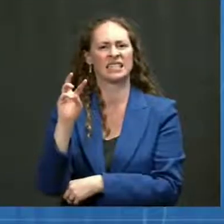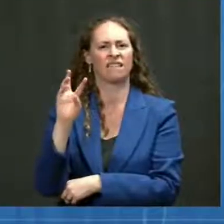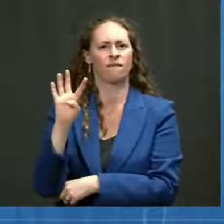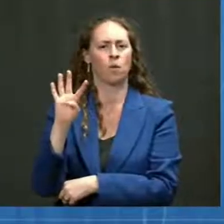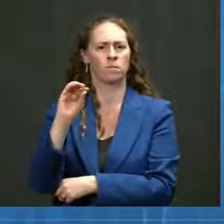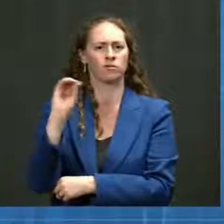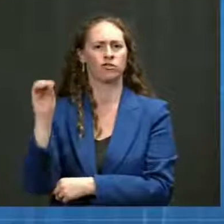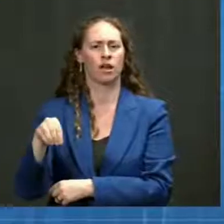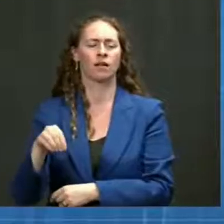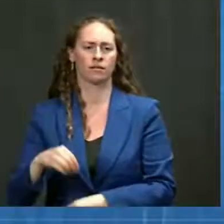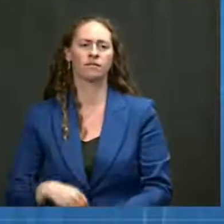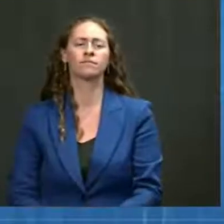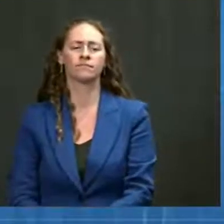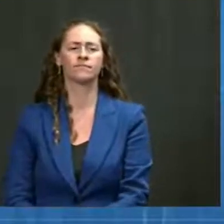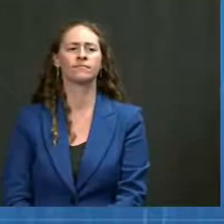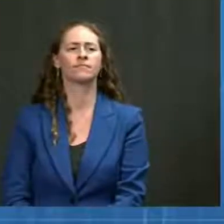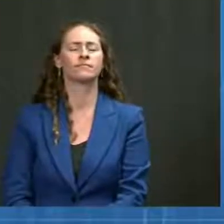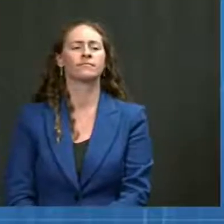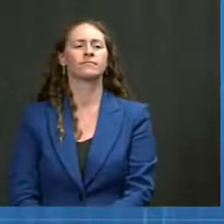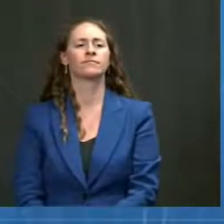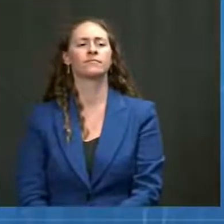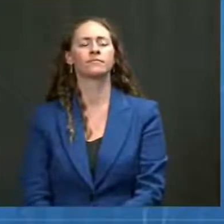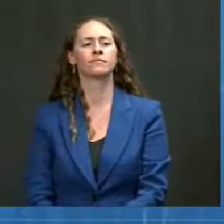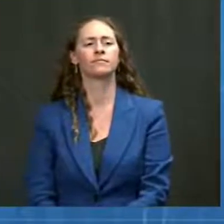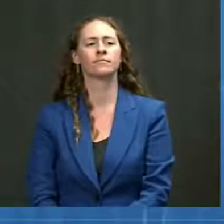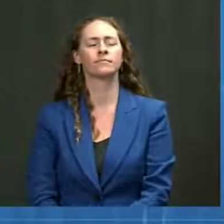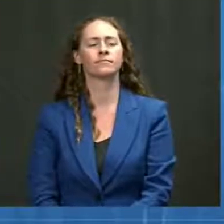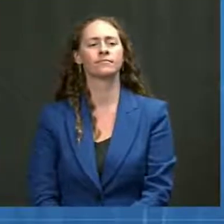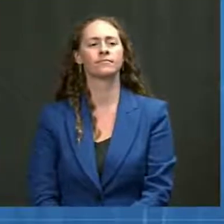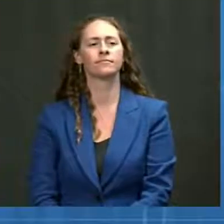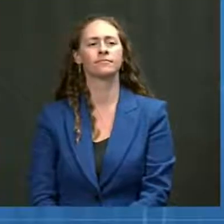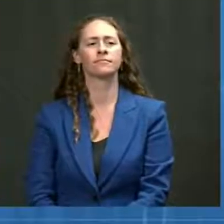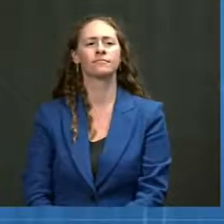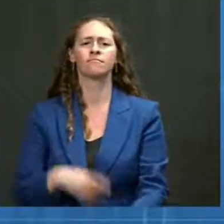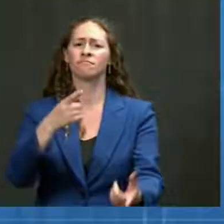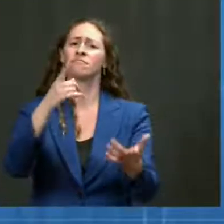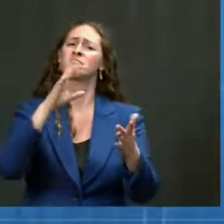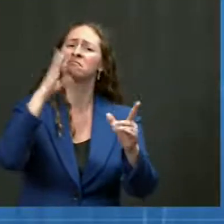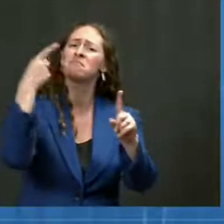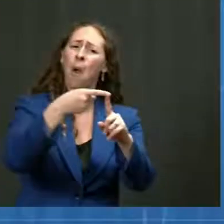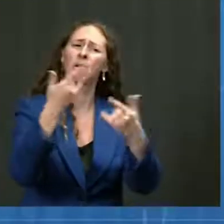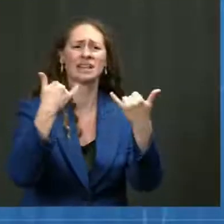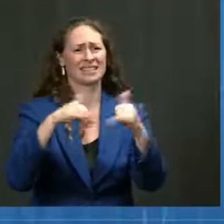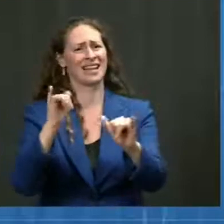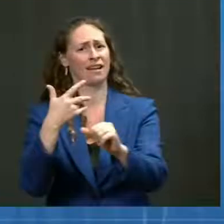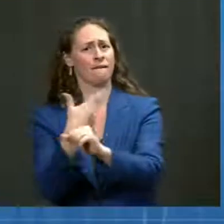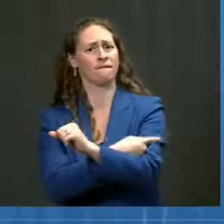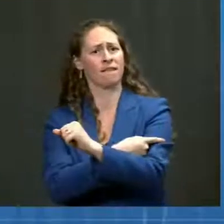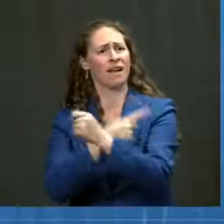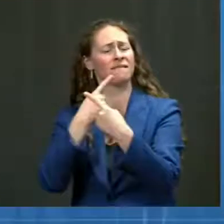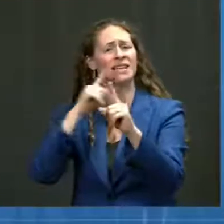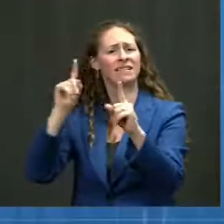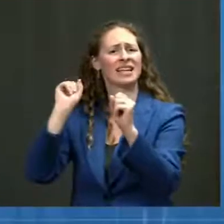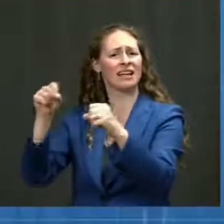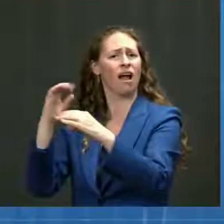WITH DELTA. NOTABLY, THIS ANALYSIS DID NOT SHOW DIFFERENCE OVER TIME,